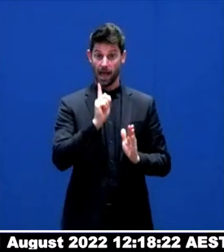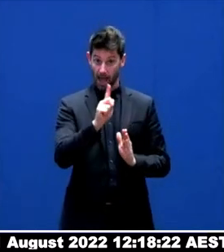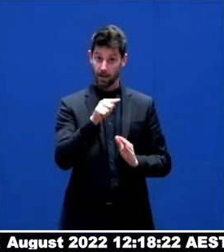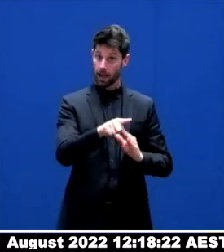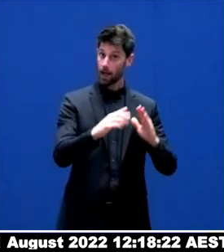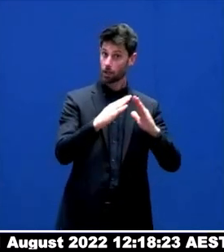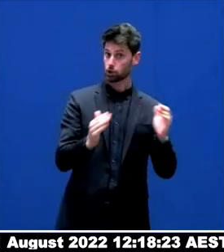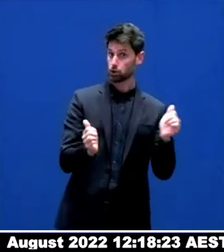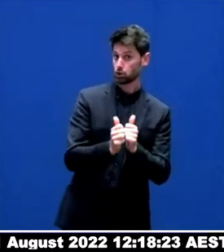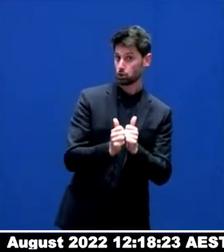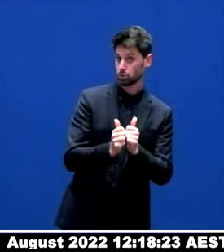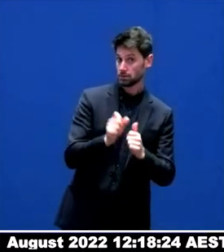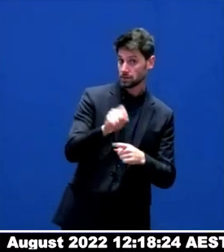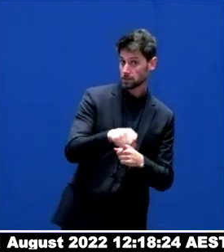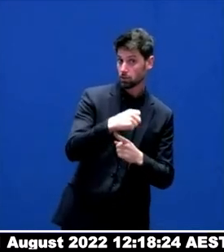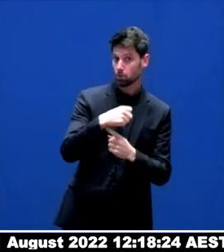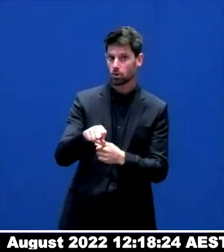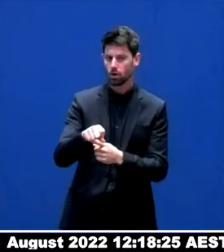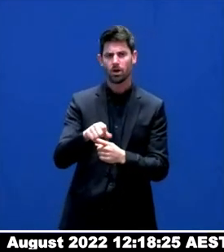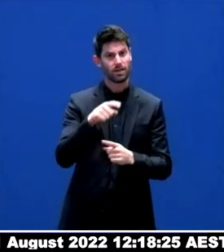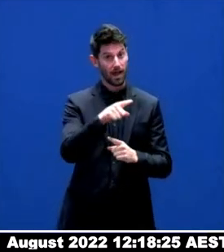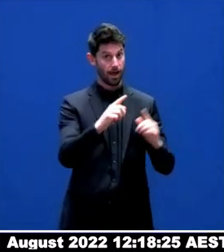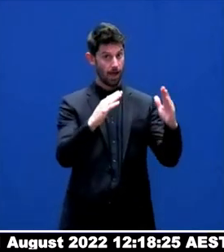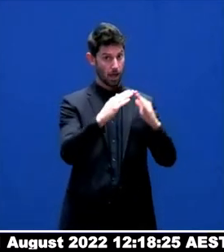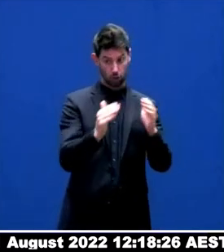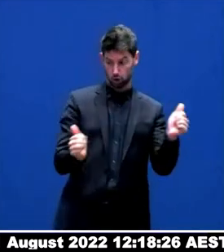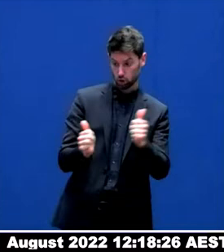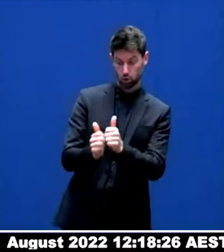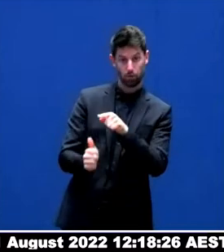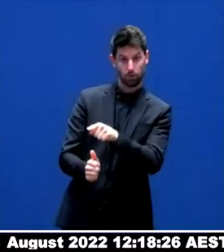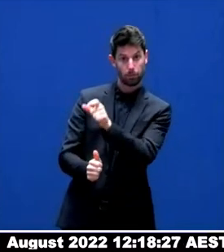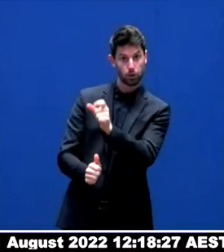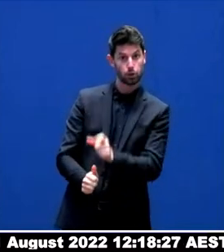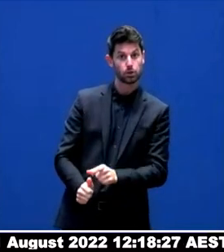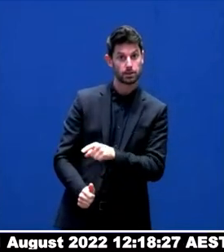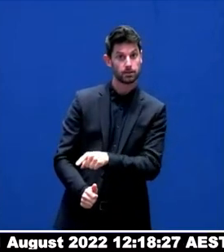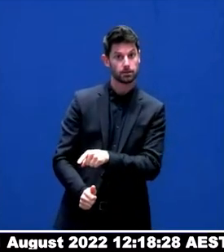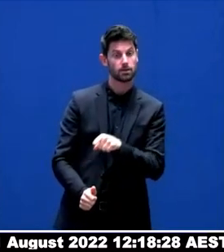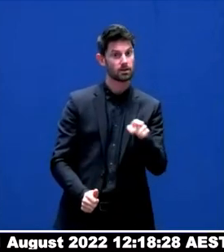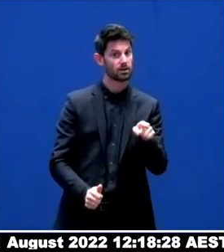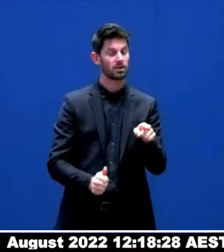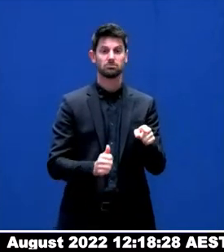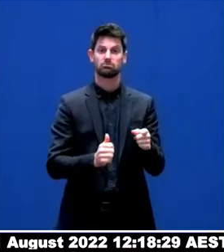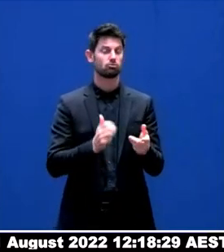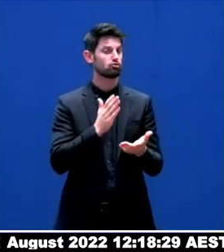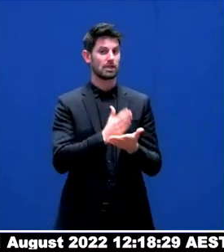So, suitability of public - social housing, community housing has really changed in